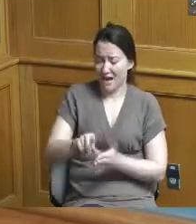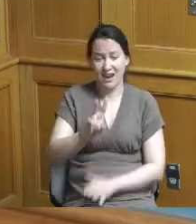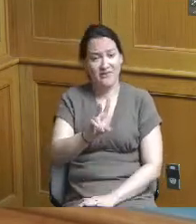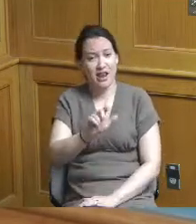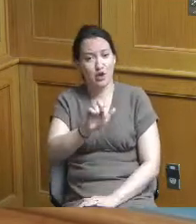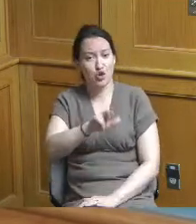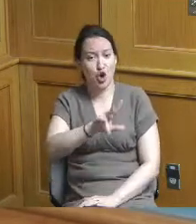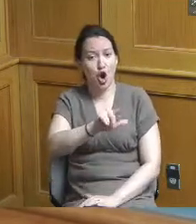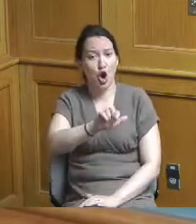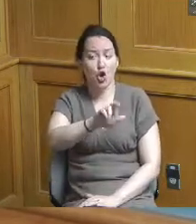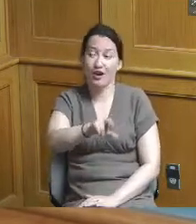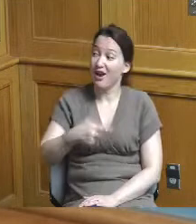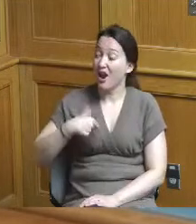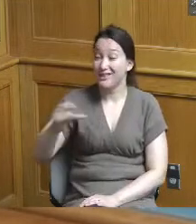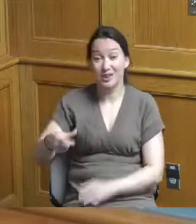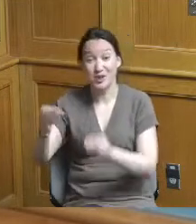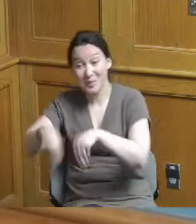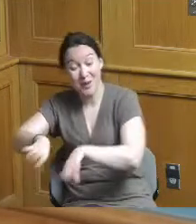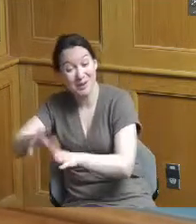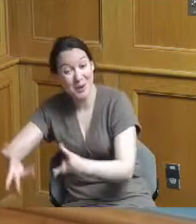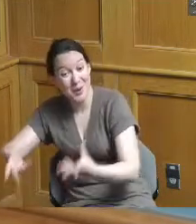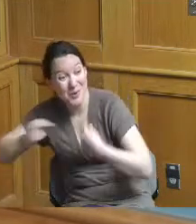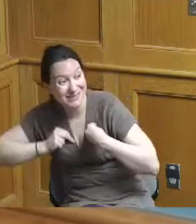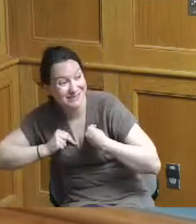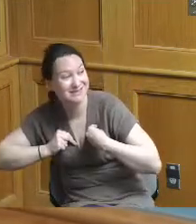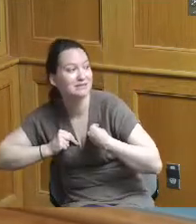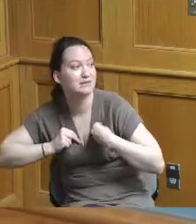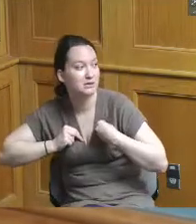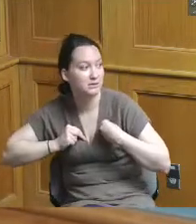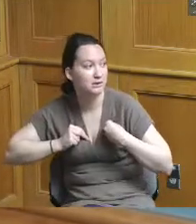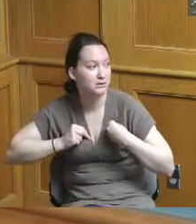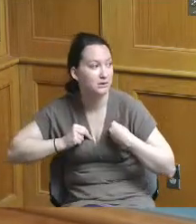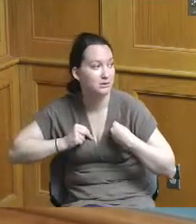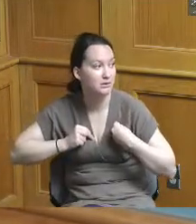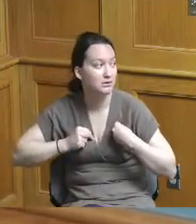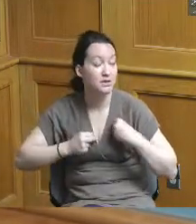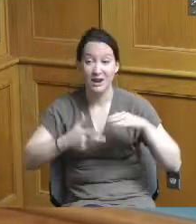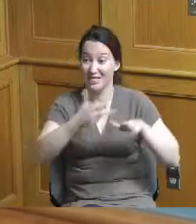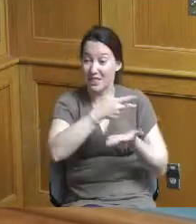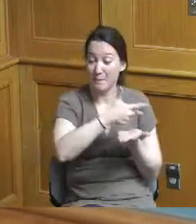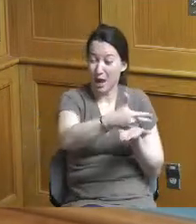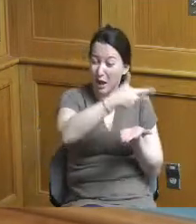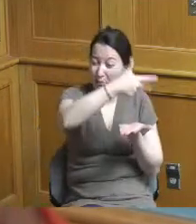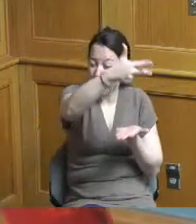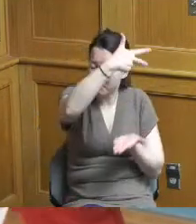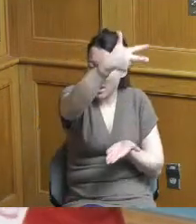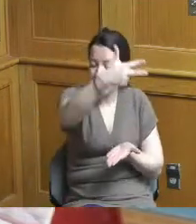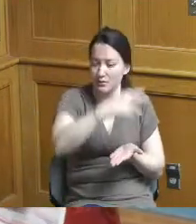street to another property that they own at the parking garage and turn this into a park